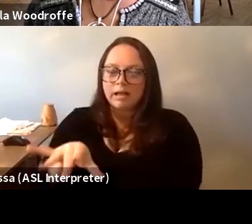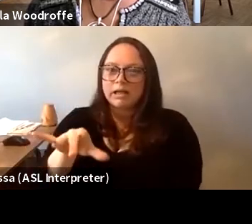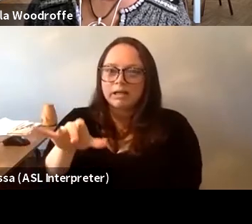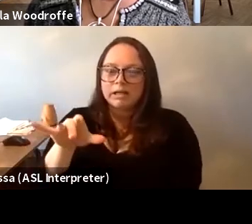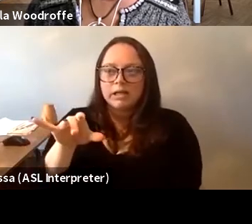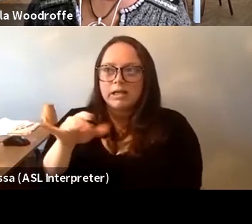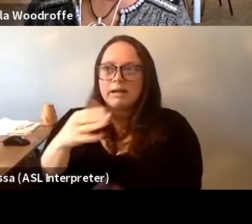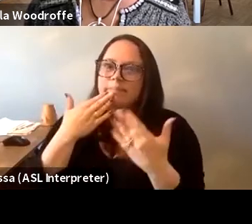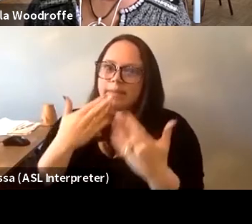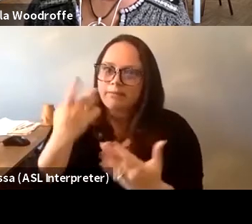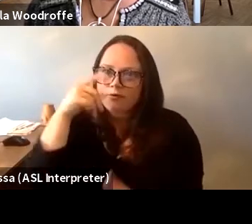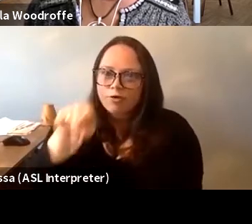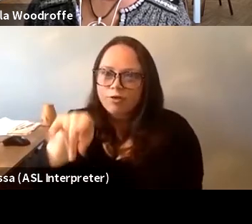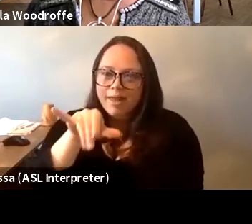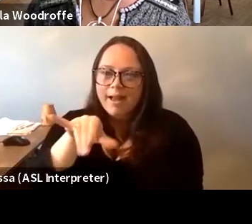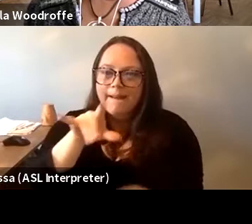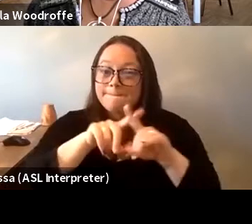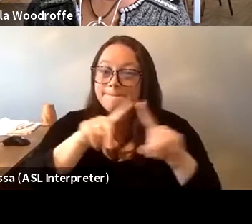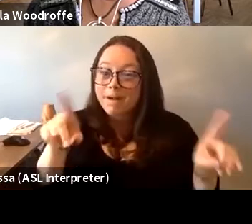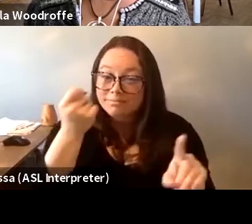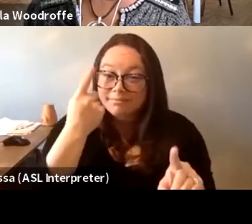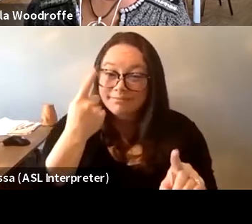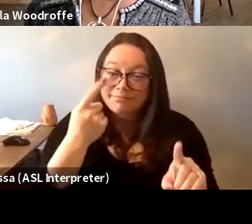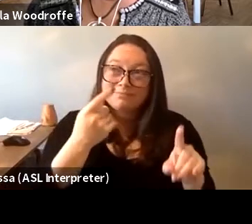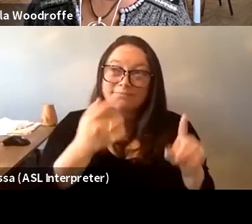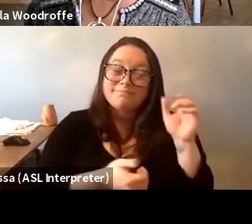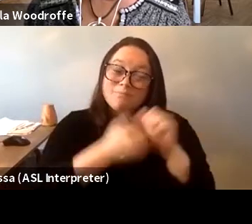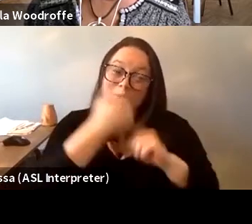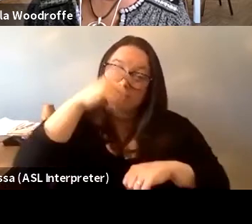know, 90% of the time, she is the only female in the group or